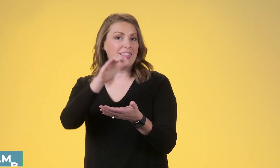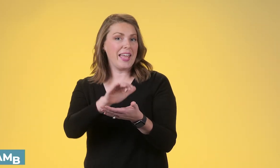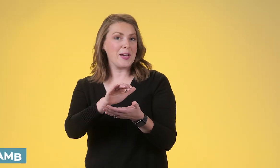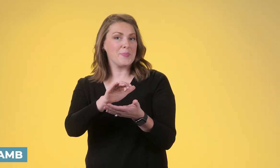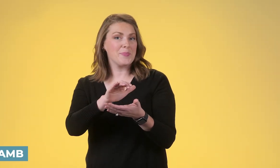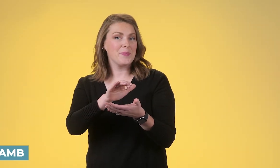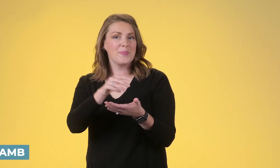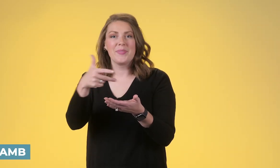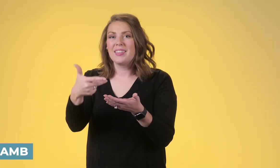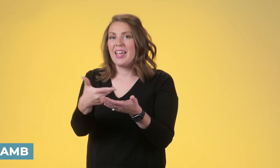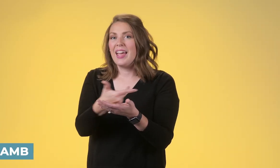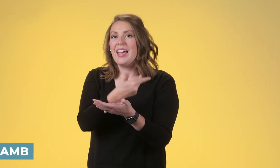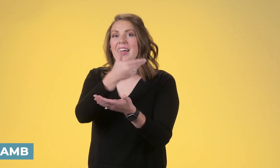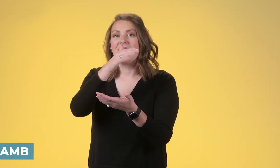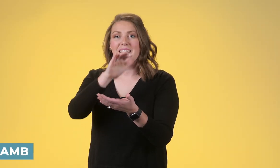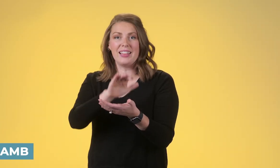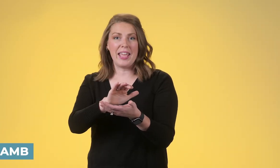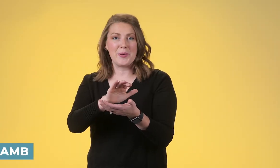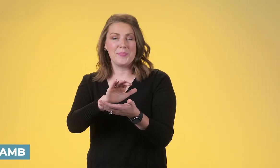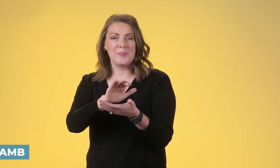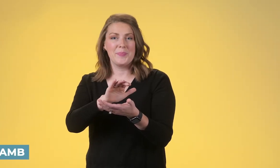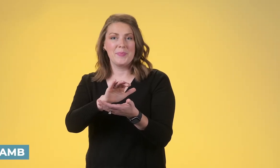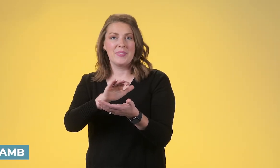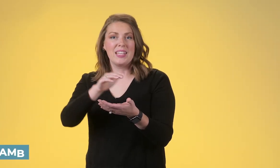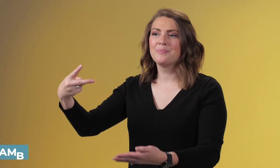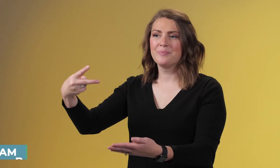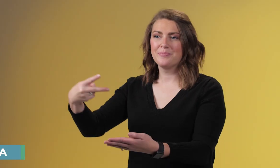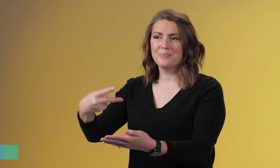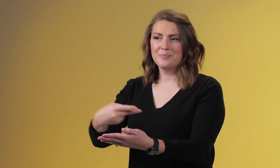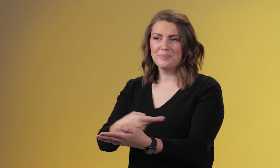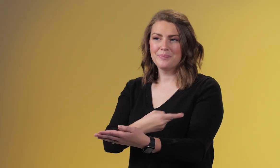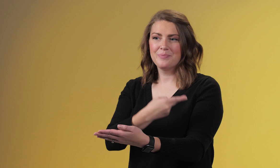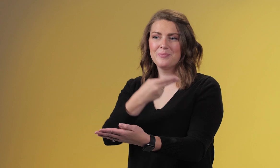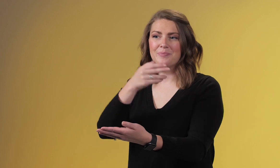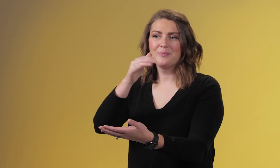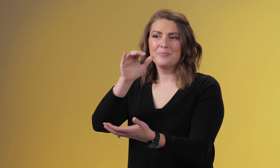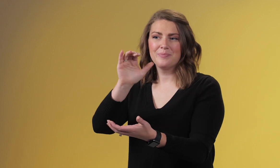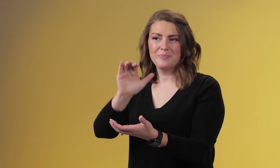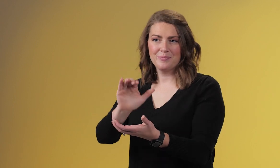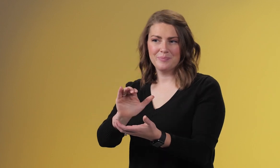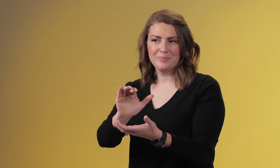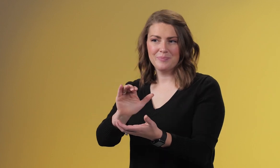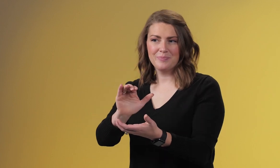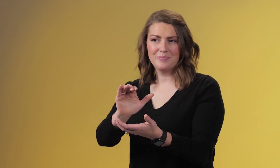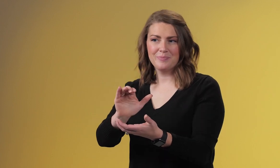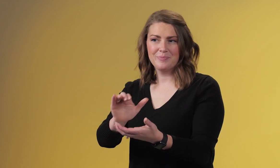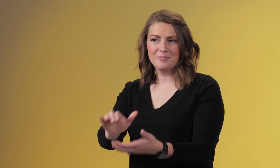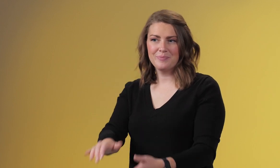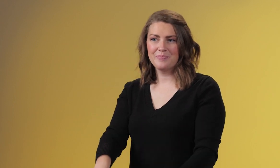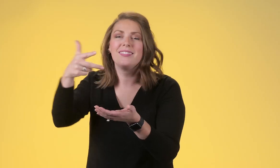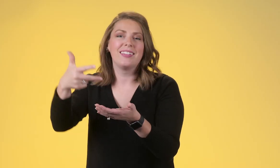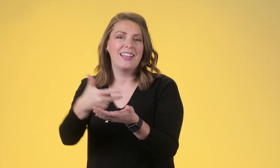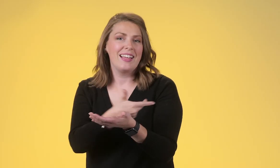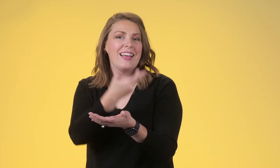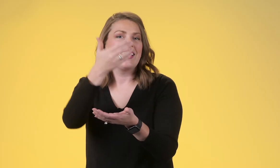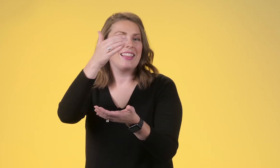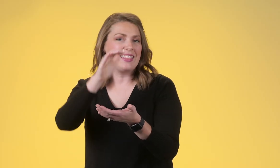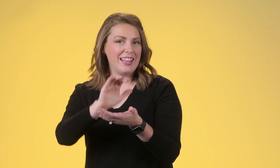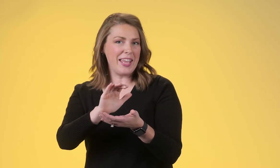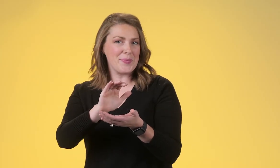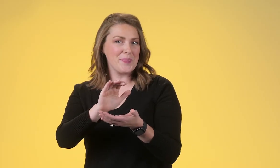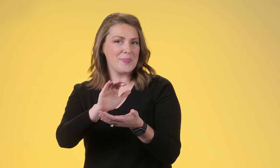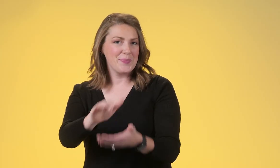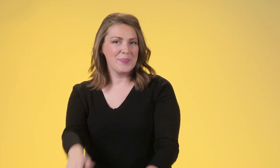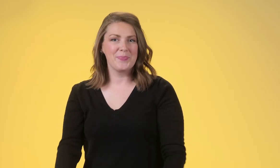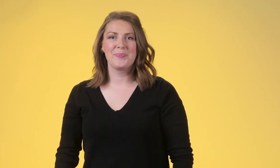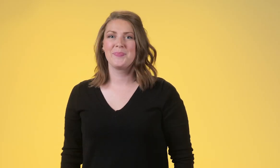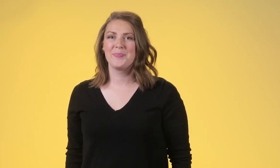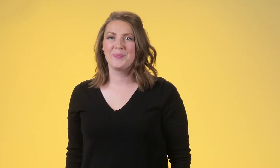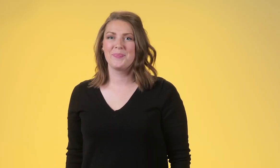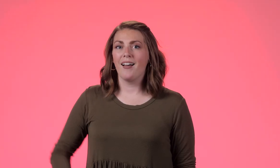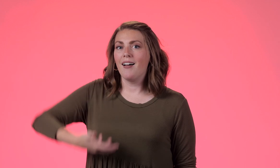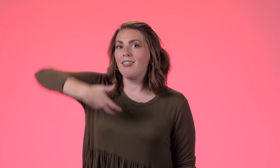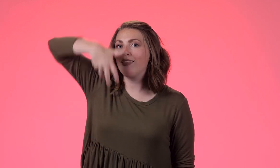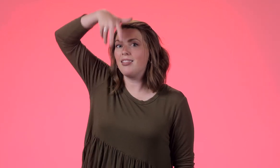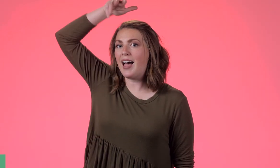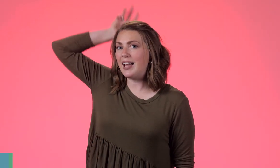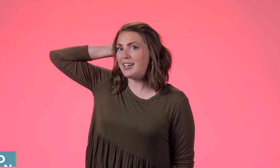'Lamb, lamb', it's like you're shearing a sheep and it's small 'lamb'. 'Lion,